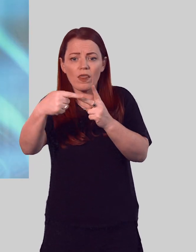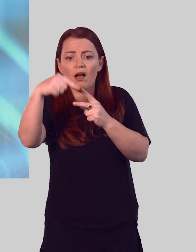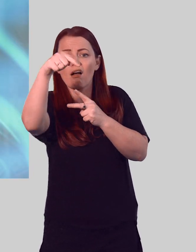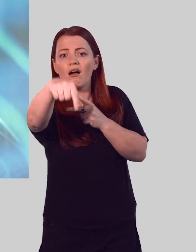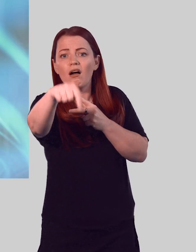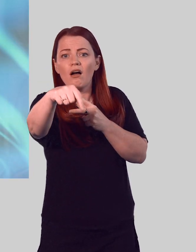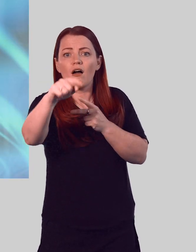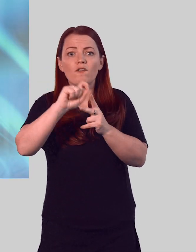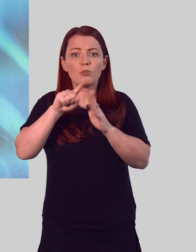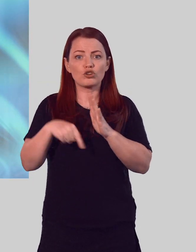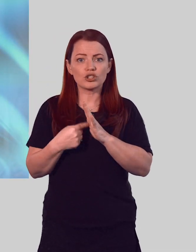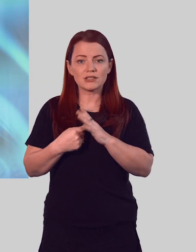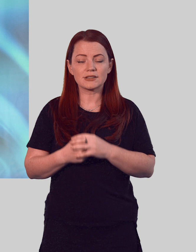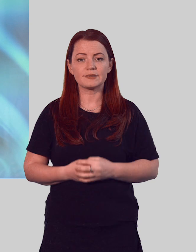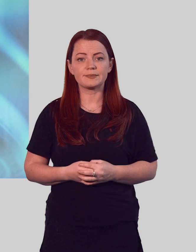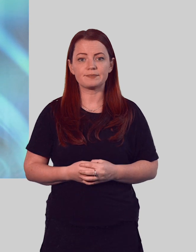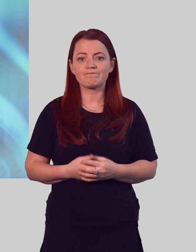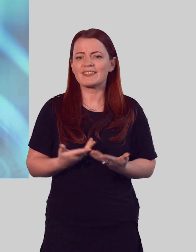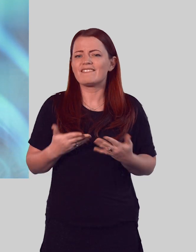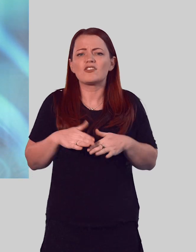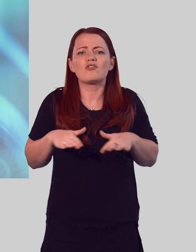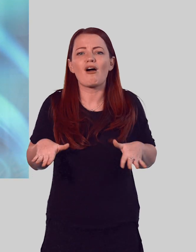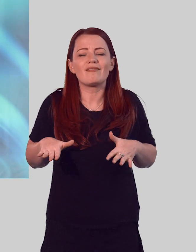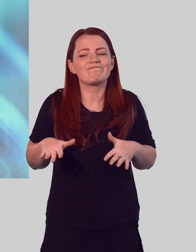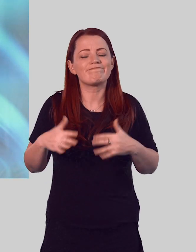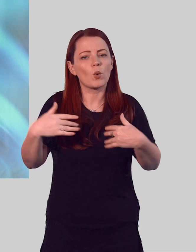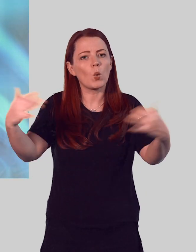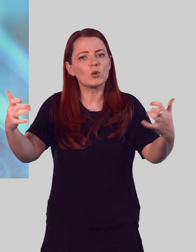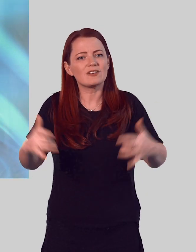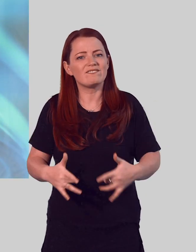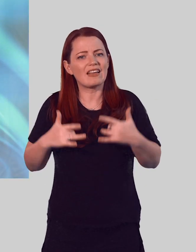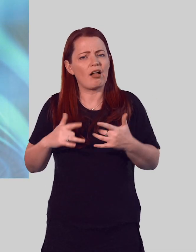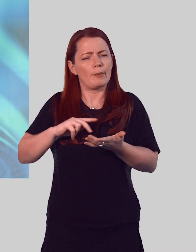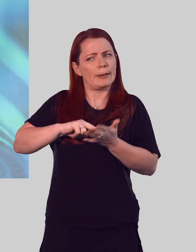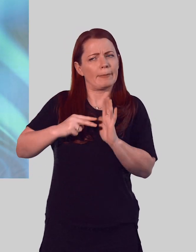If it's not an audience could feel manipulated and that they have not really contributed.